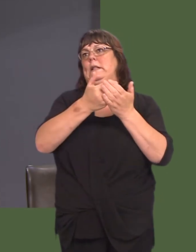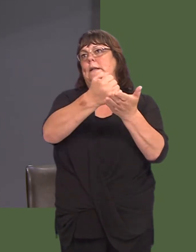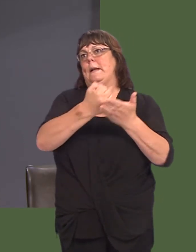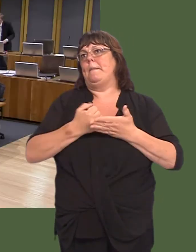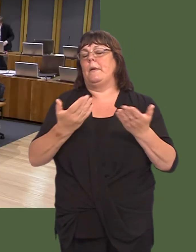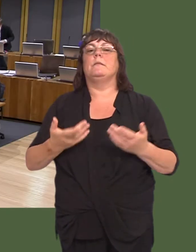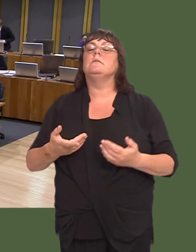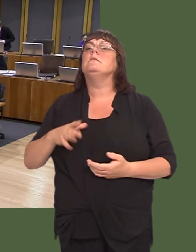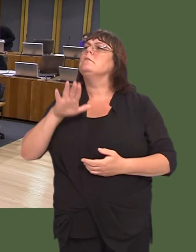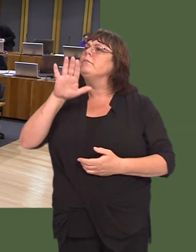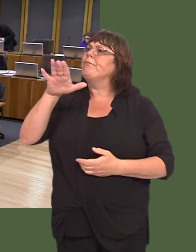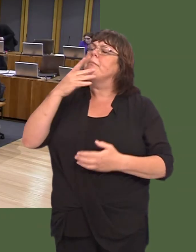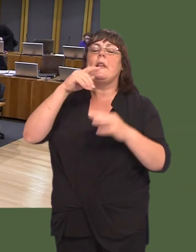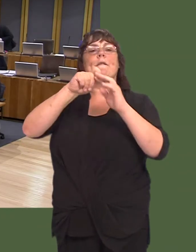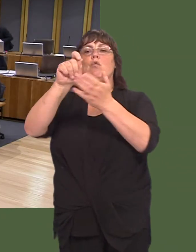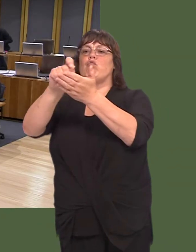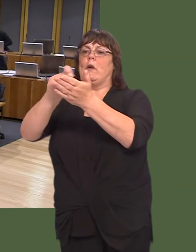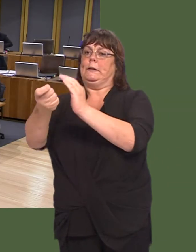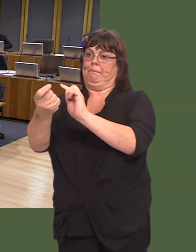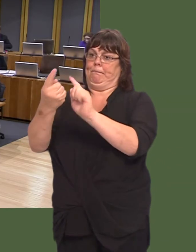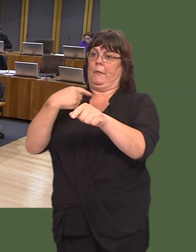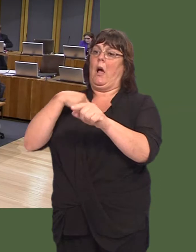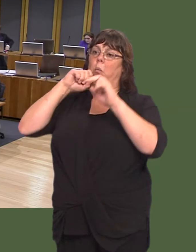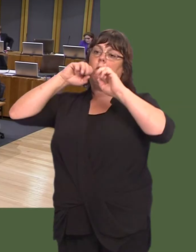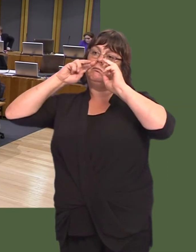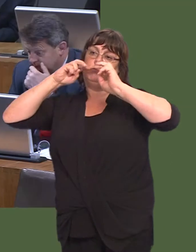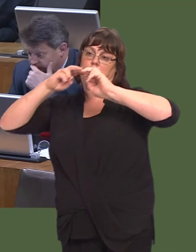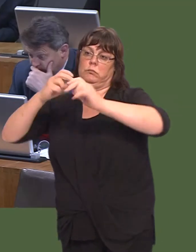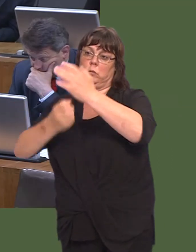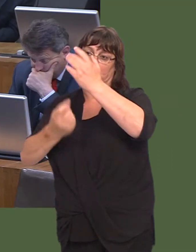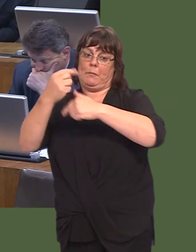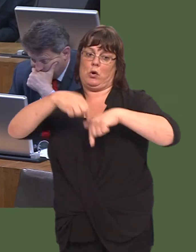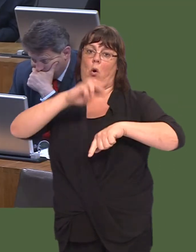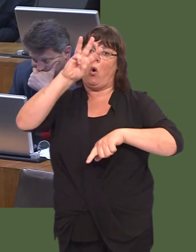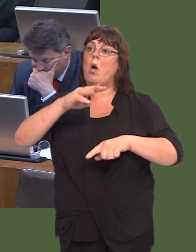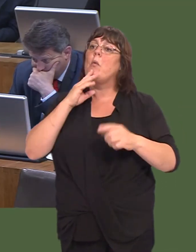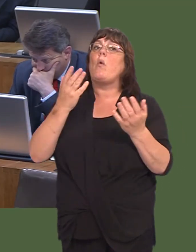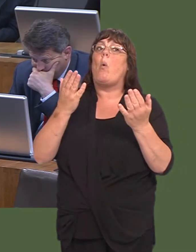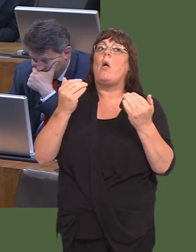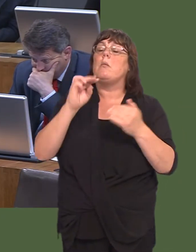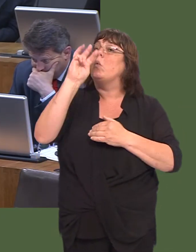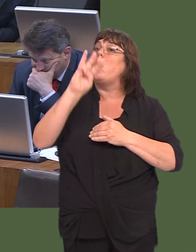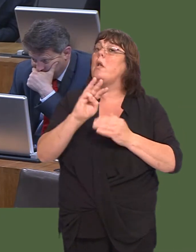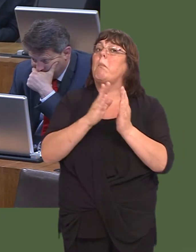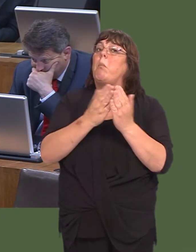Carwyn Jones: If the Member writes to me with more detail on that, I will of course investigate. But generally, we have produced a ëWelcome to Walesí booklet, specifically for serving